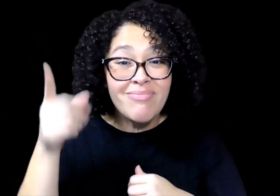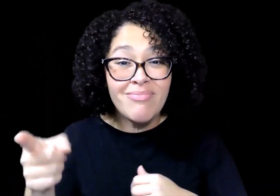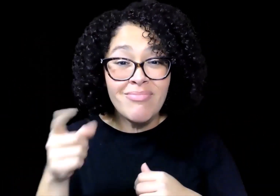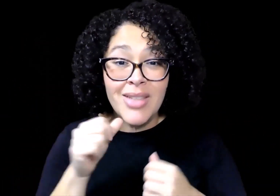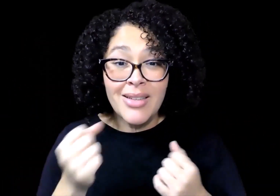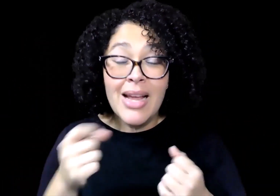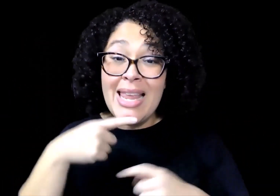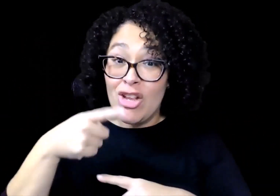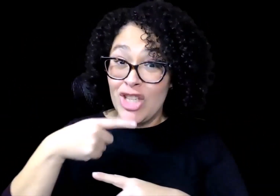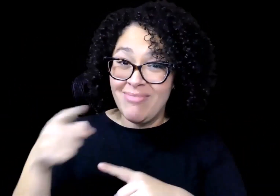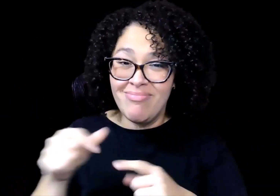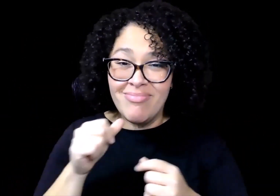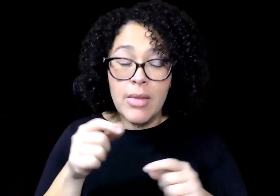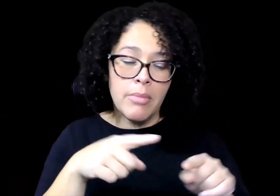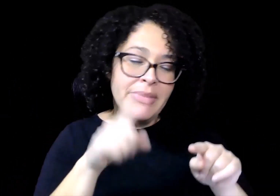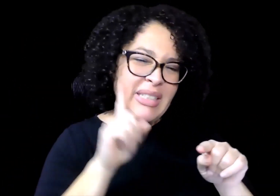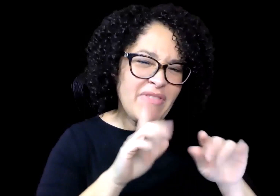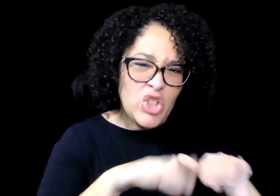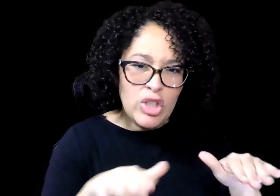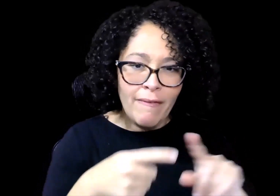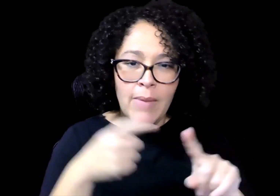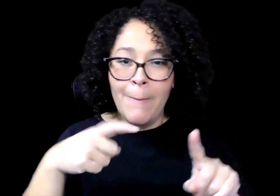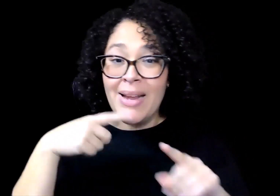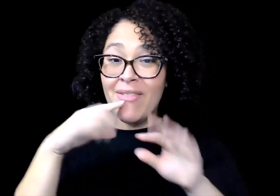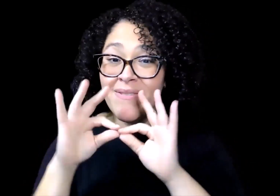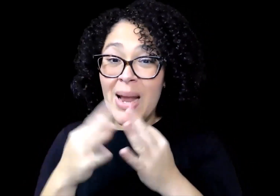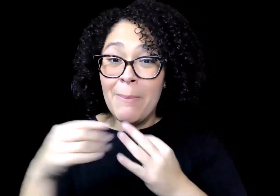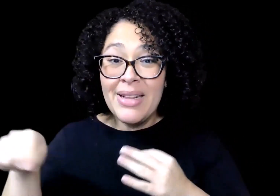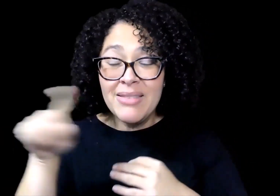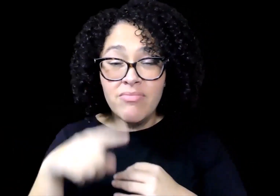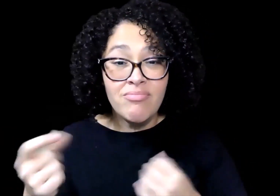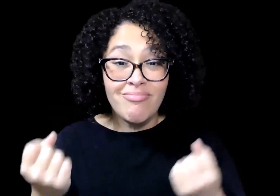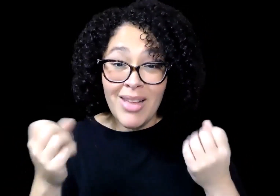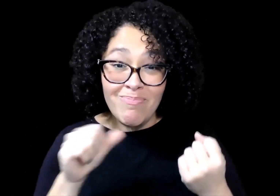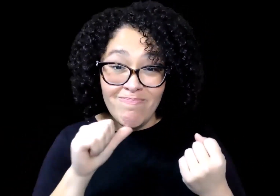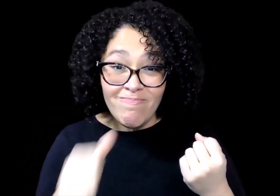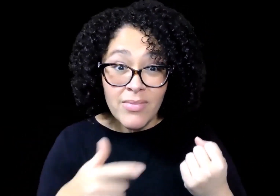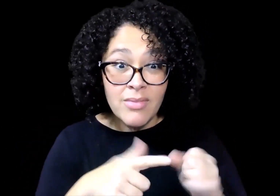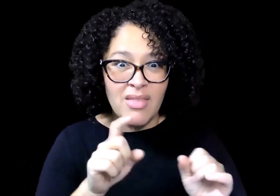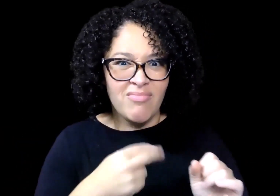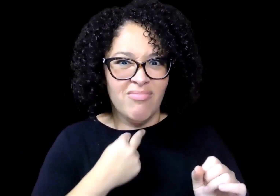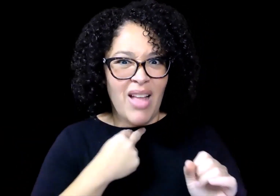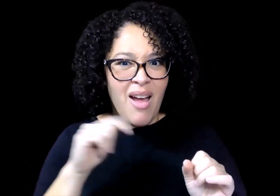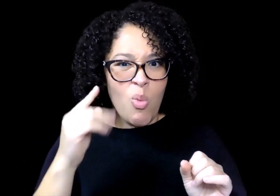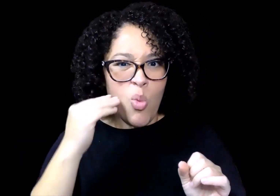and the reason I emphasize that is because they're from hearing families for the most part and those